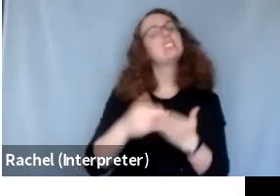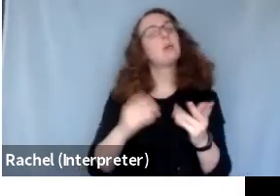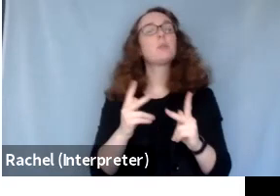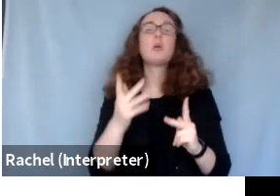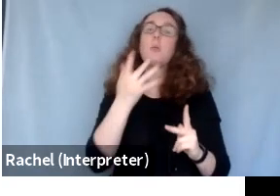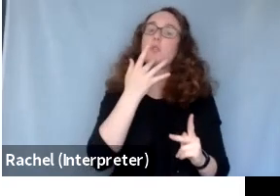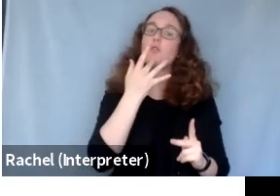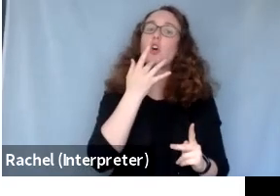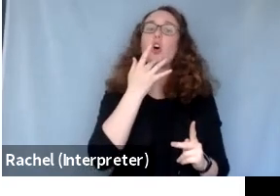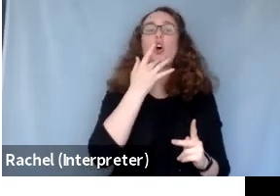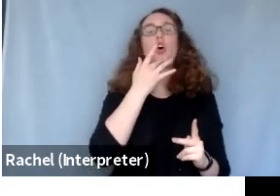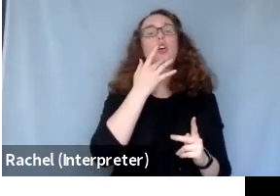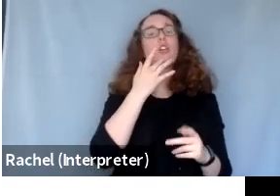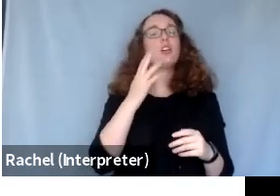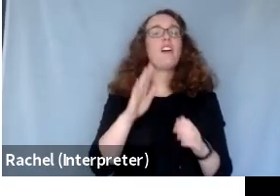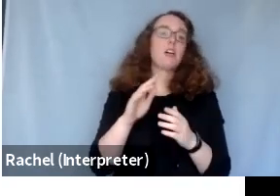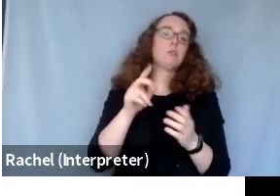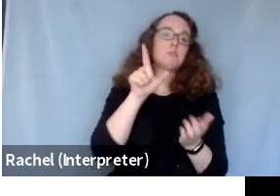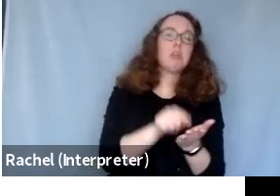to use, but realize the digital option is always